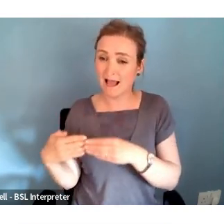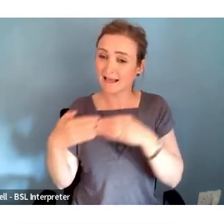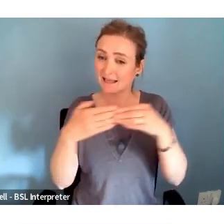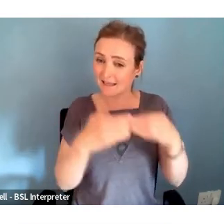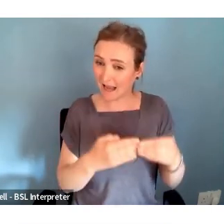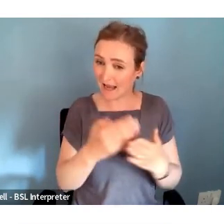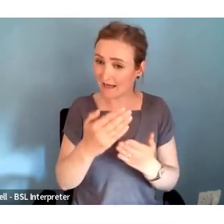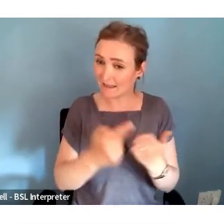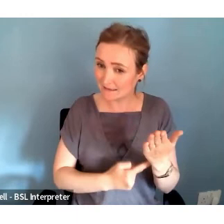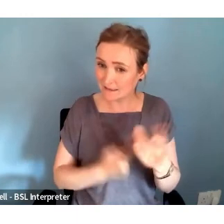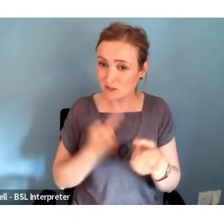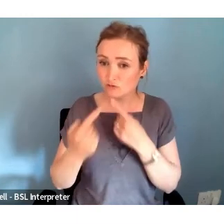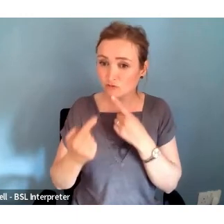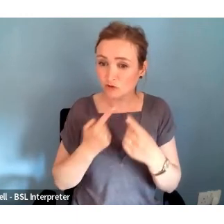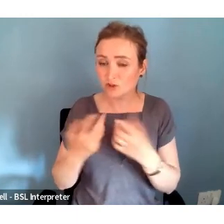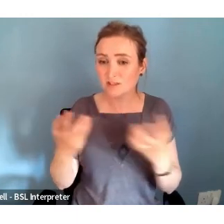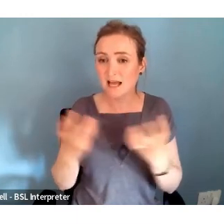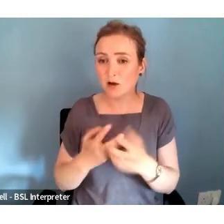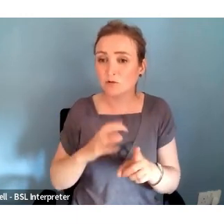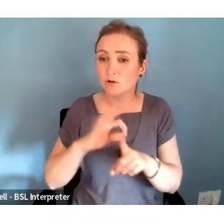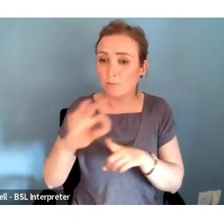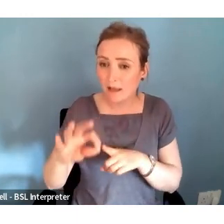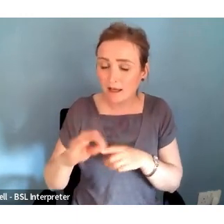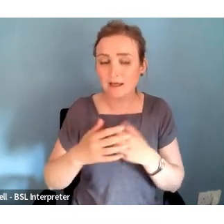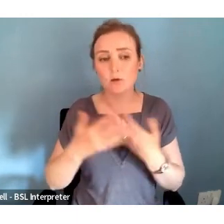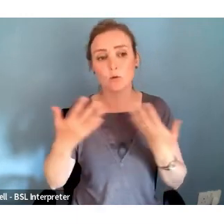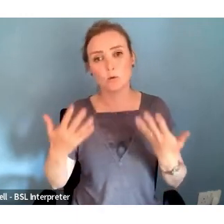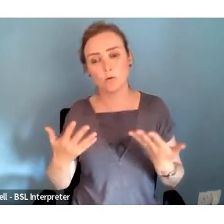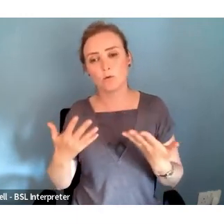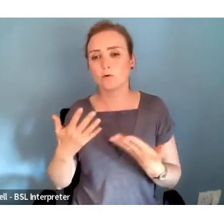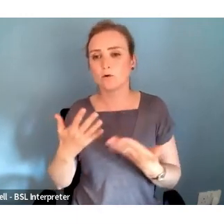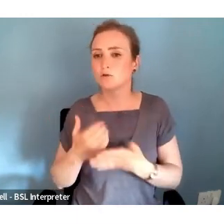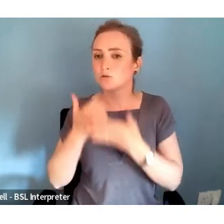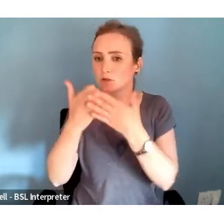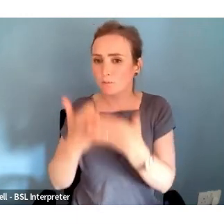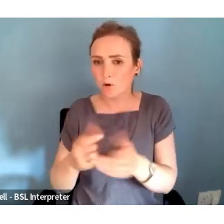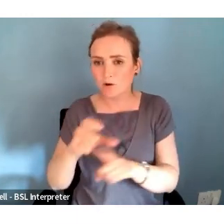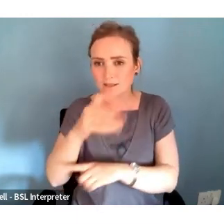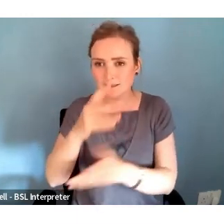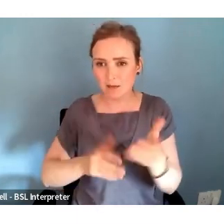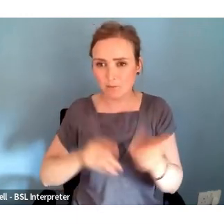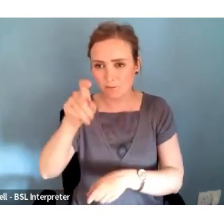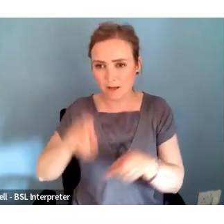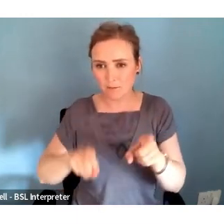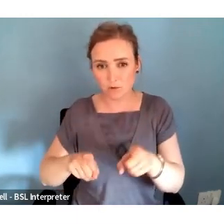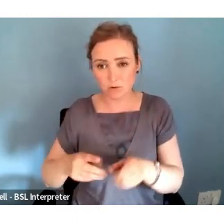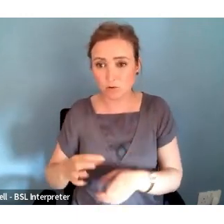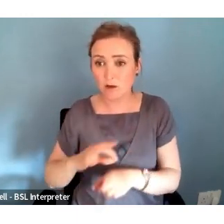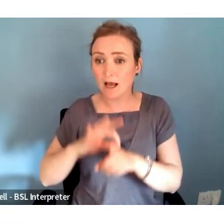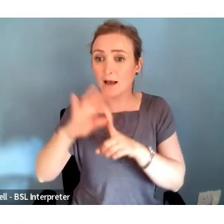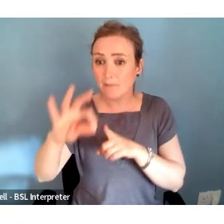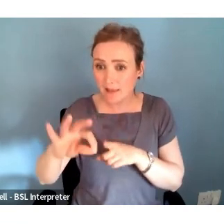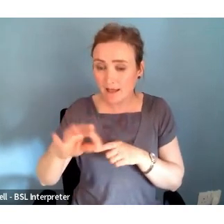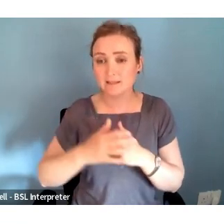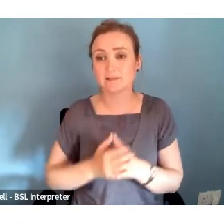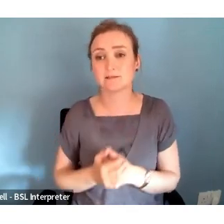you offer support to disabled candidates who want to apply. One of the things that we encourage employers to do at Evenbreak we have a